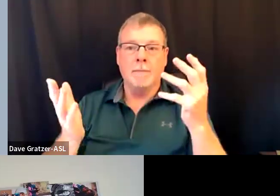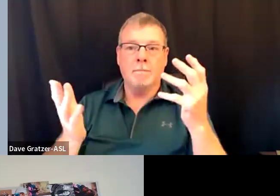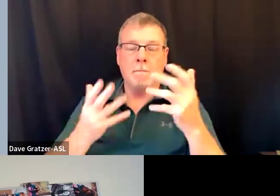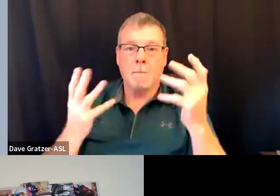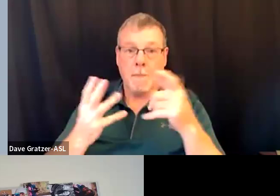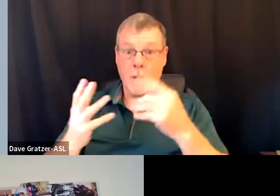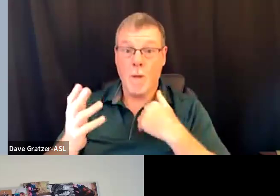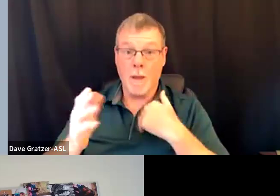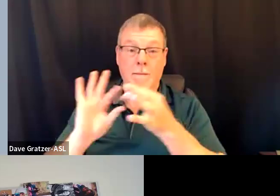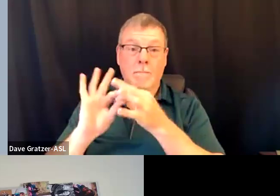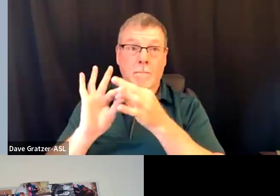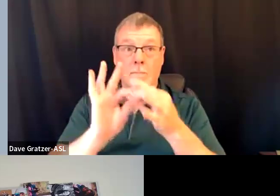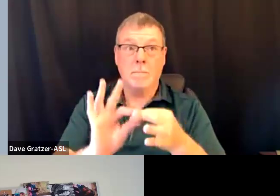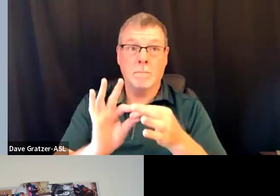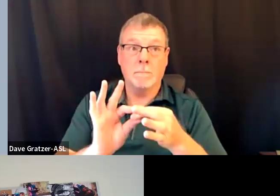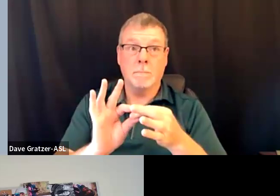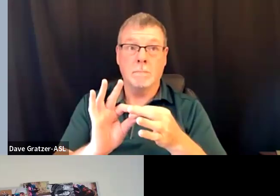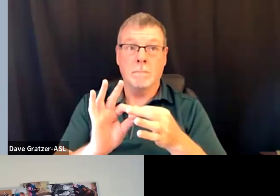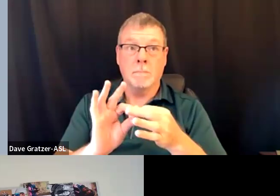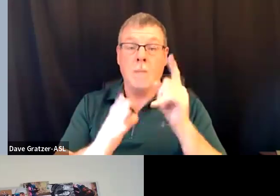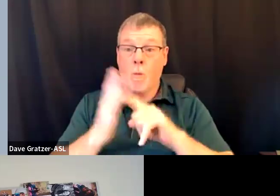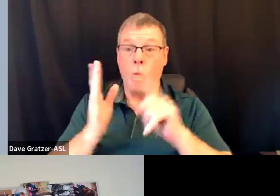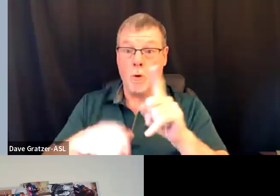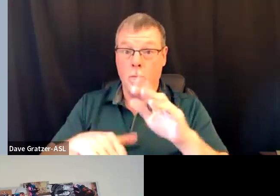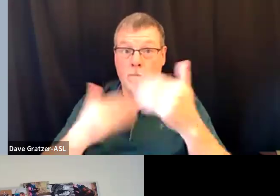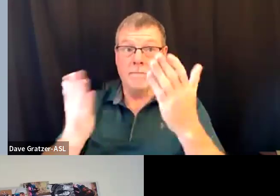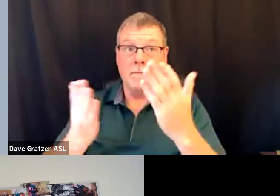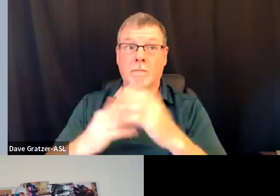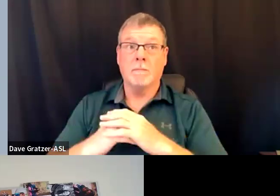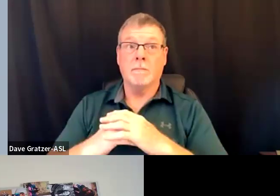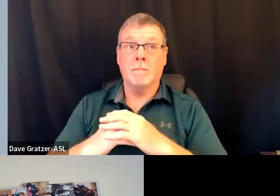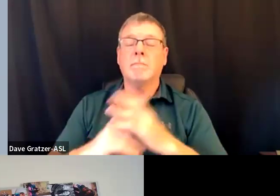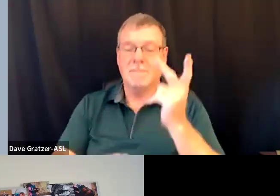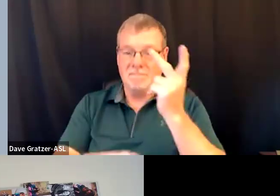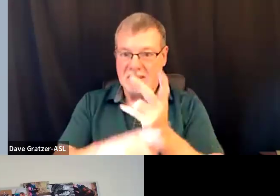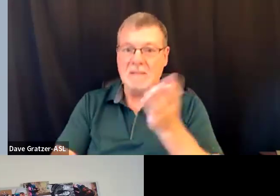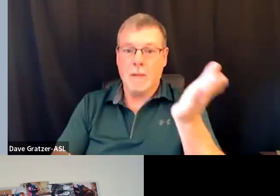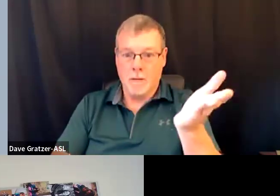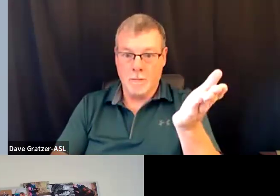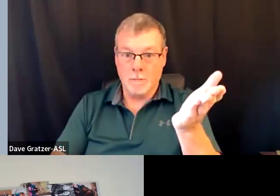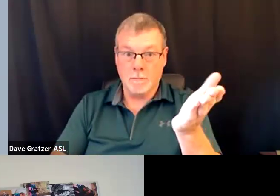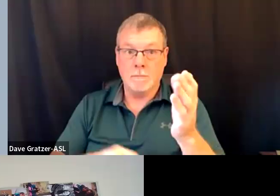related to what you're providing, have it there. I'll ask Alissa to weigh in